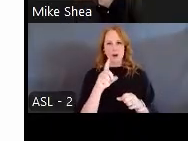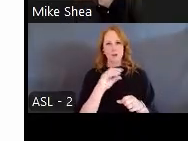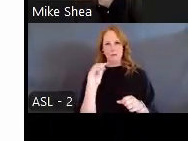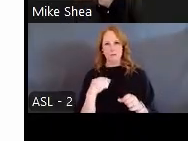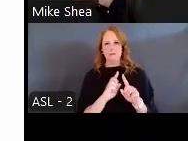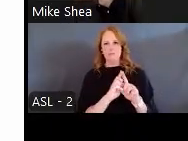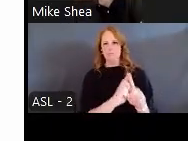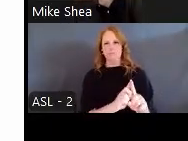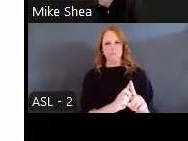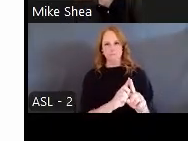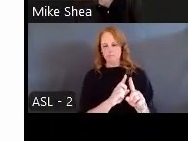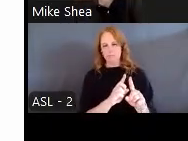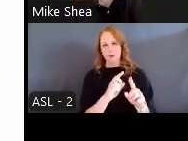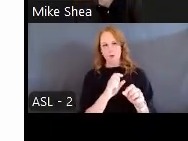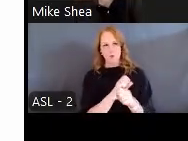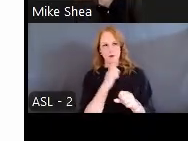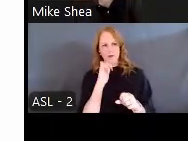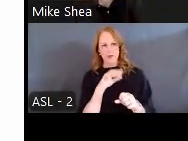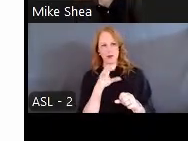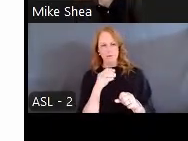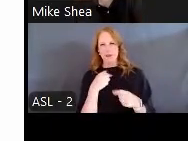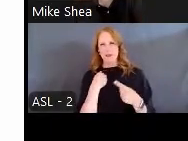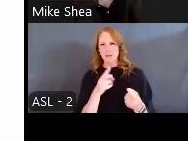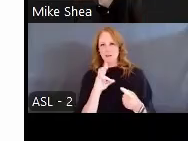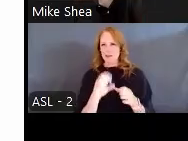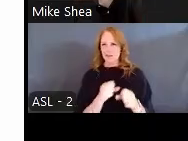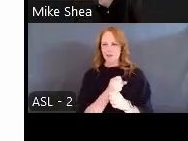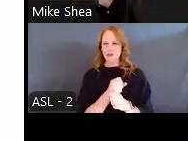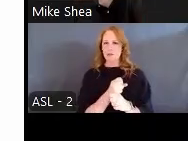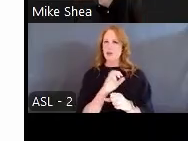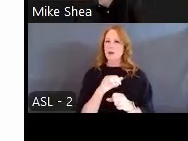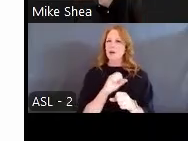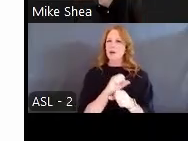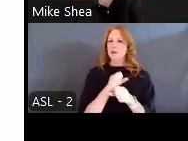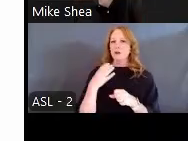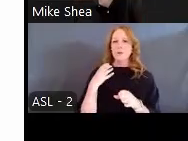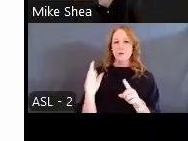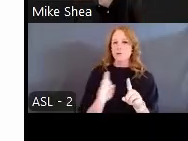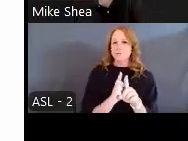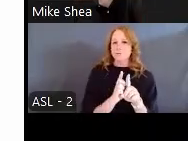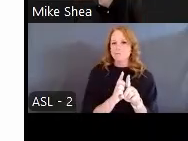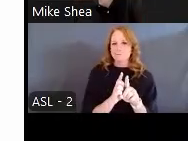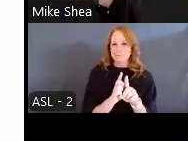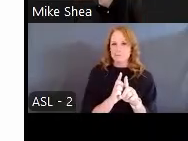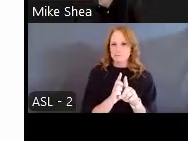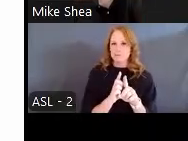that company for I think seven years now. Um and so that job coach is attached to them the entire